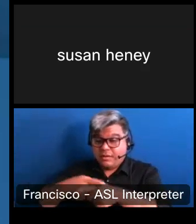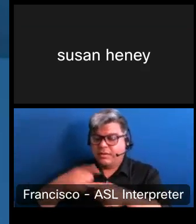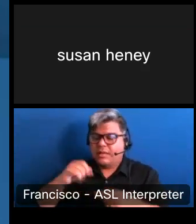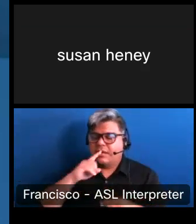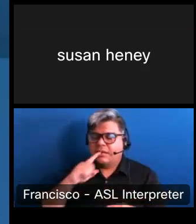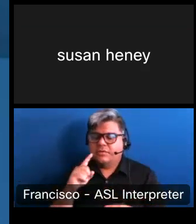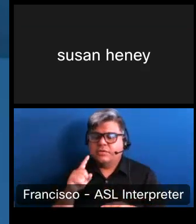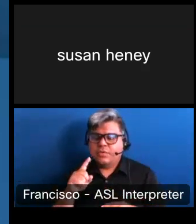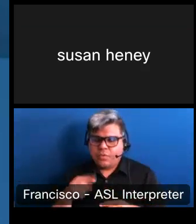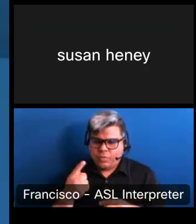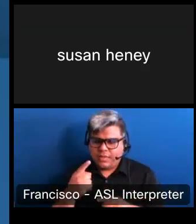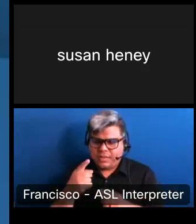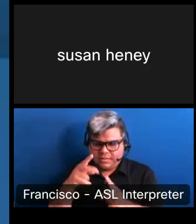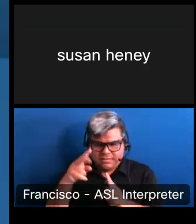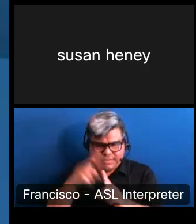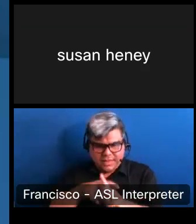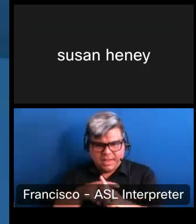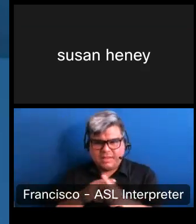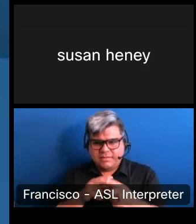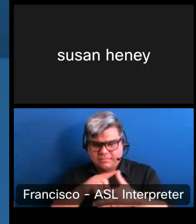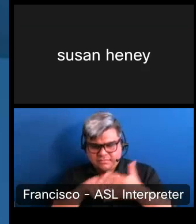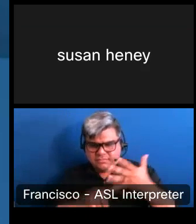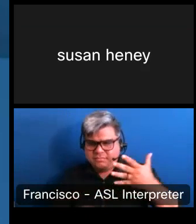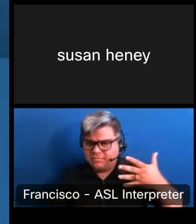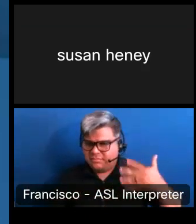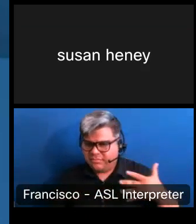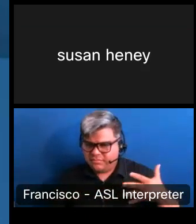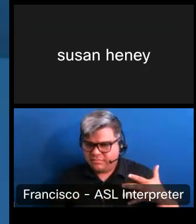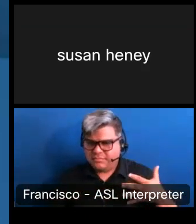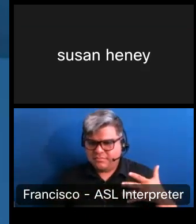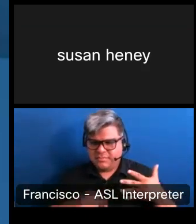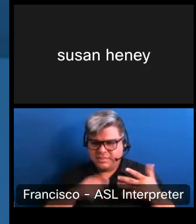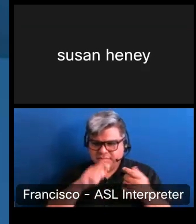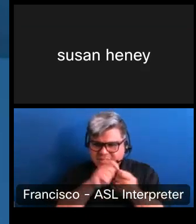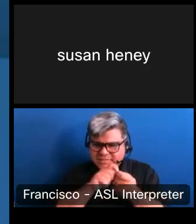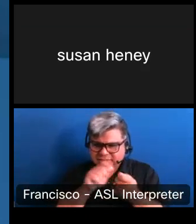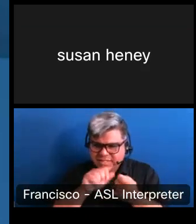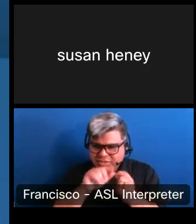Indian/Alaskan Native tribes, detailed Asian groups, and detailed Native Hawaiian and other